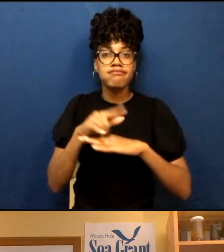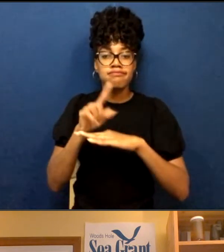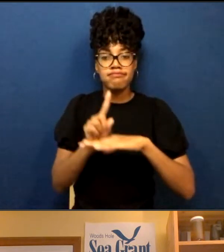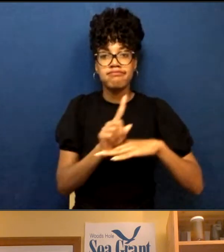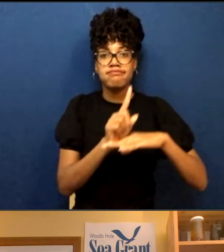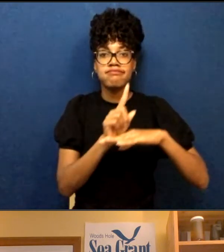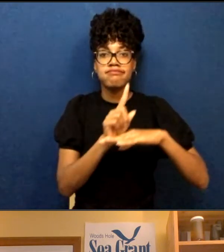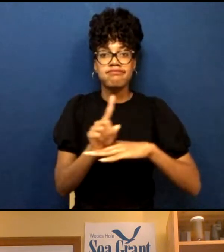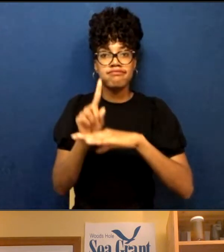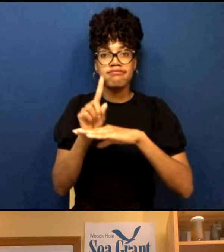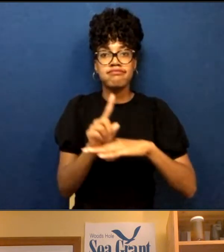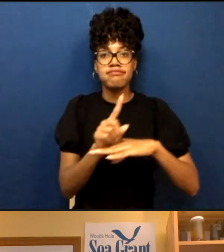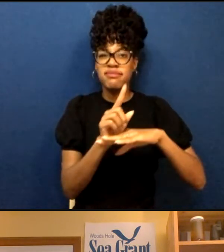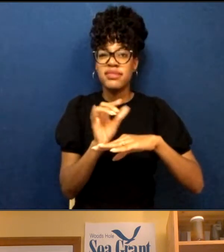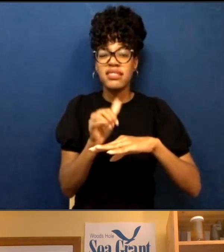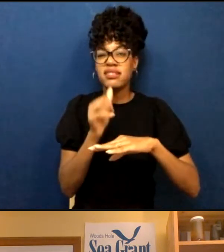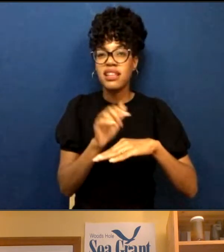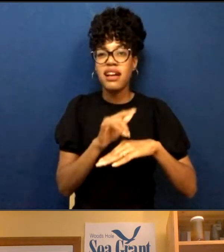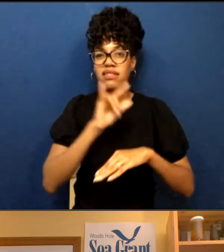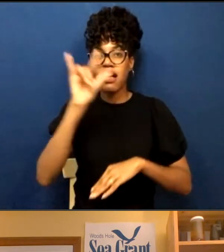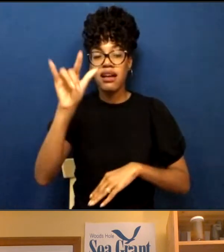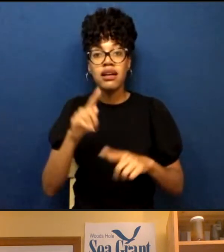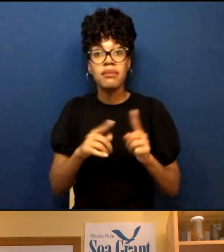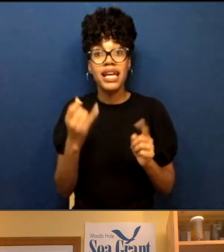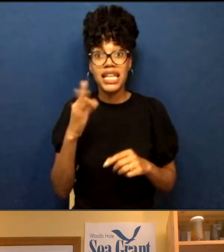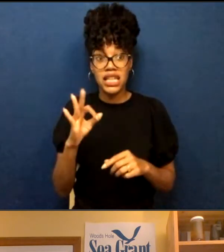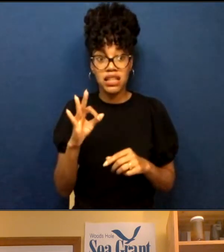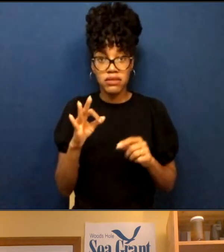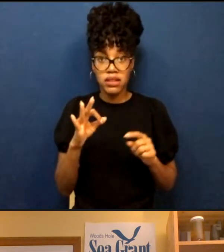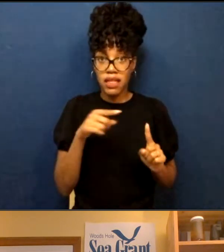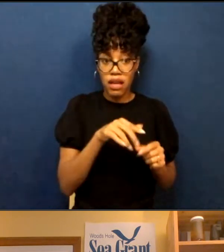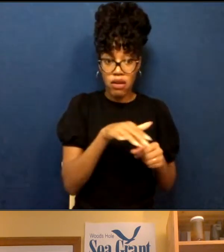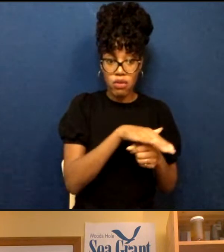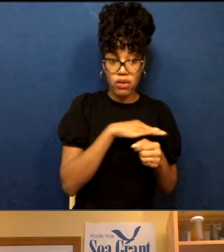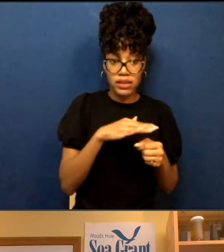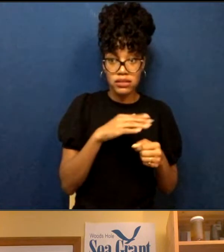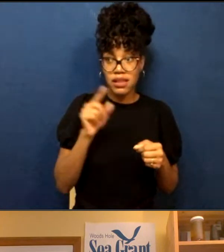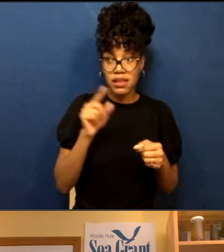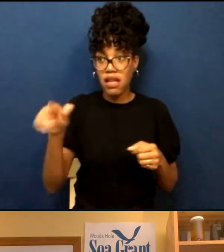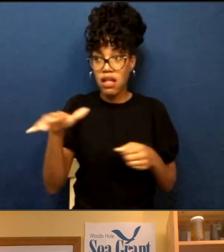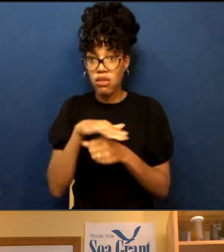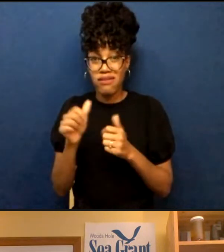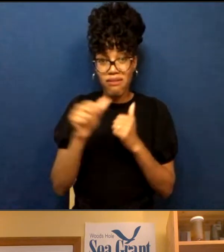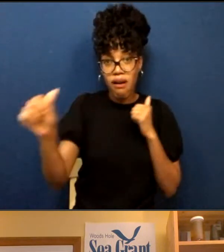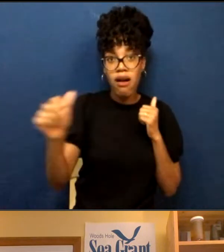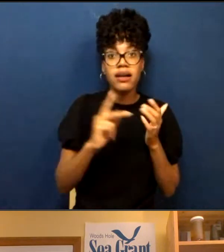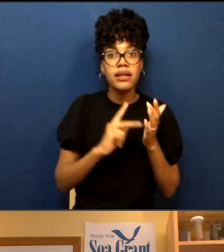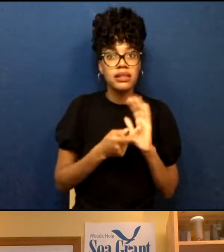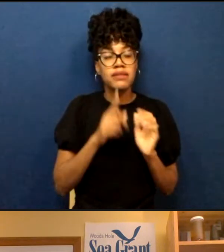then that bird is probably on a beeline somewhere traveling. It's actually a great question because it all depends on